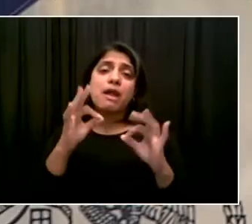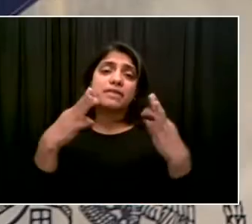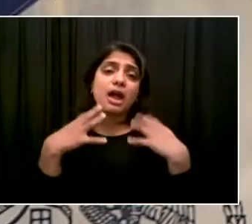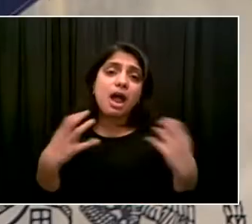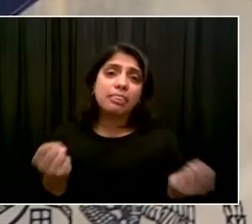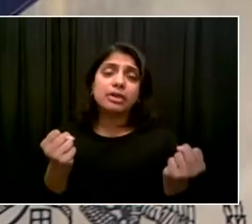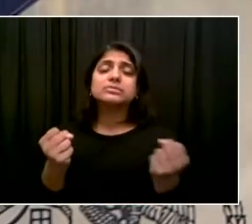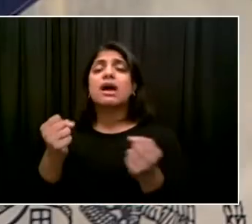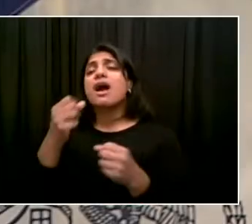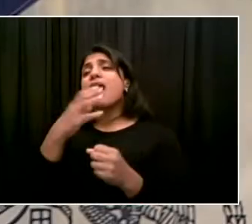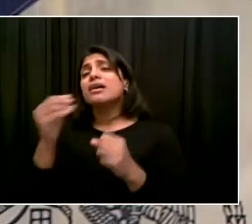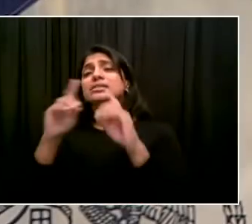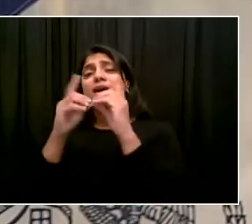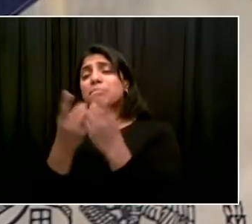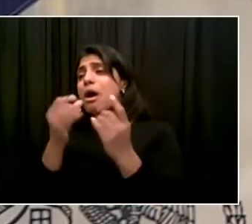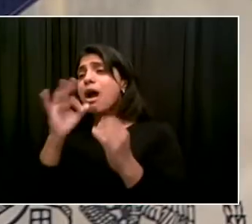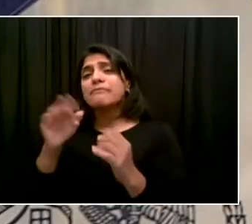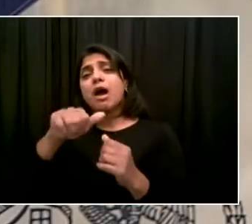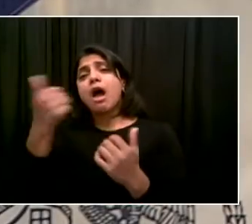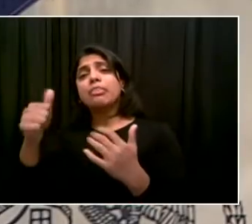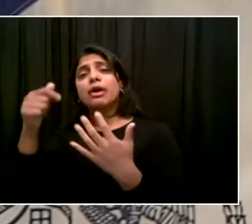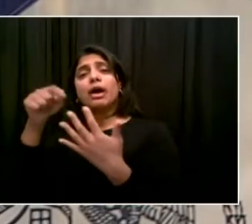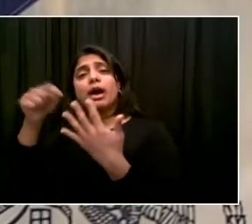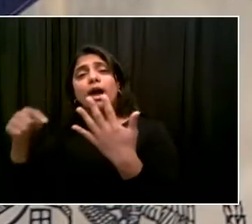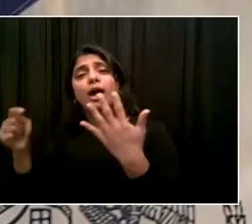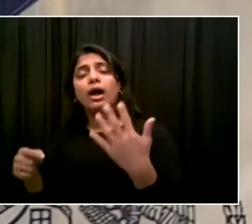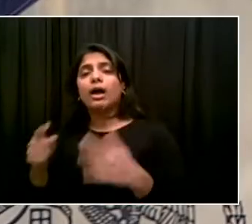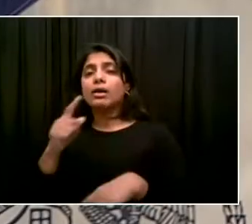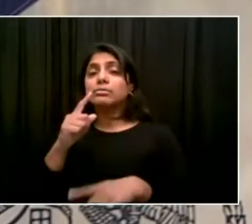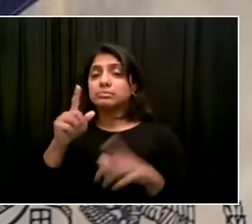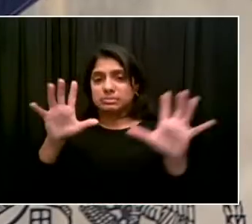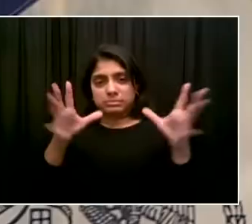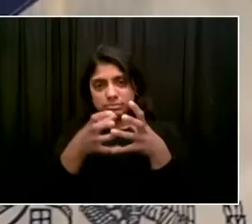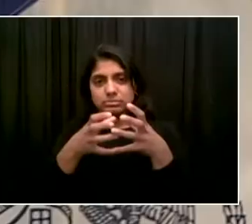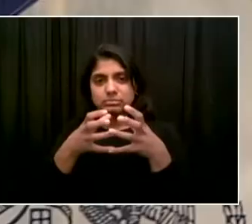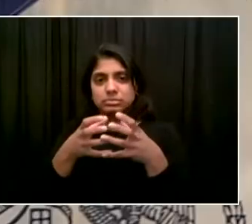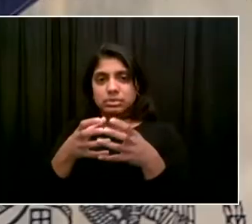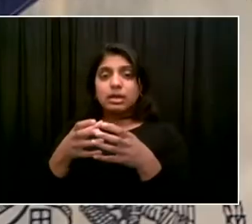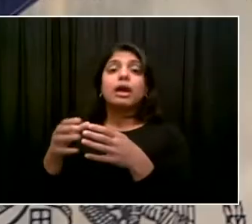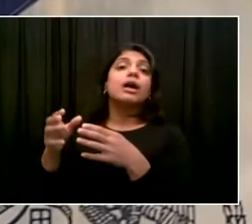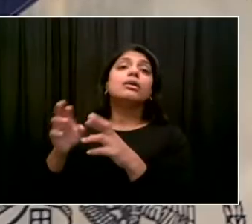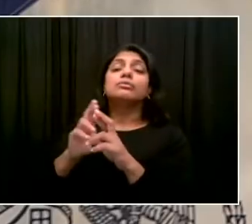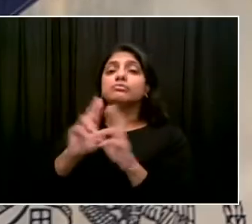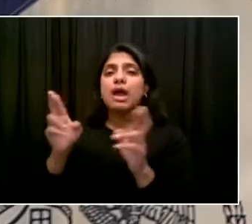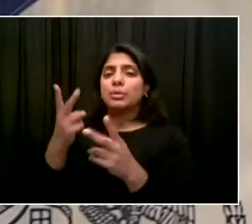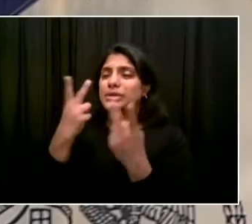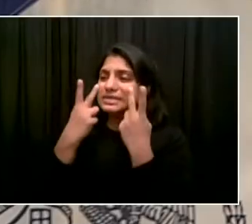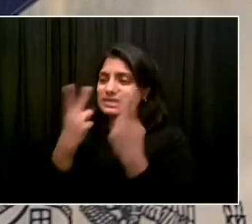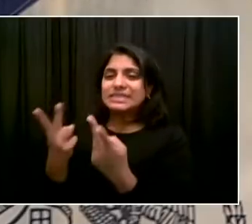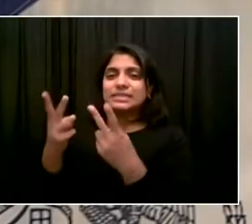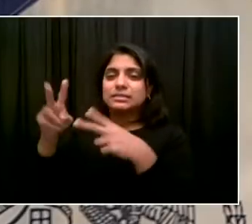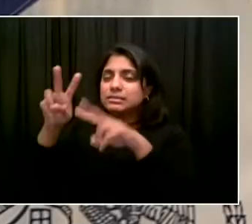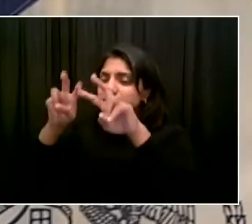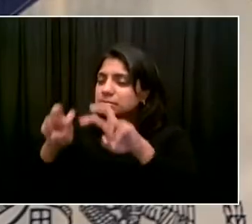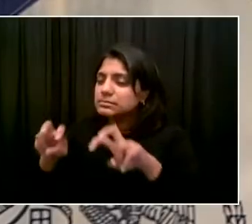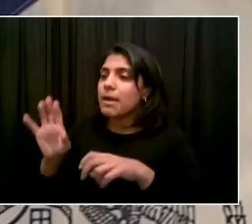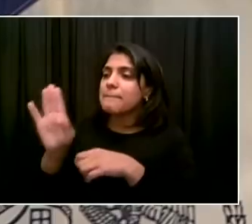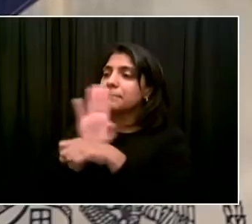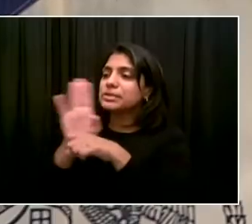INVOLVED AND OVERWHELMINGLY THE BUSINESSES FIX THEM. SO E WWILL HAVE